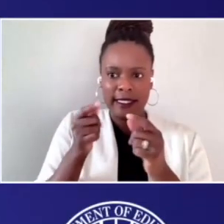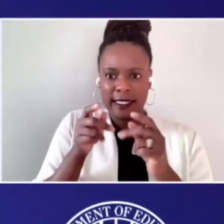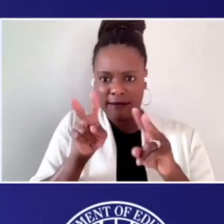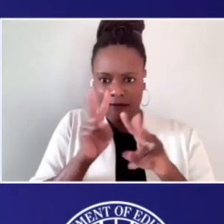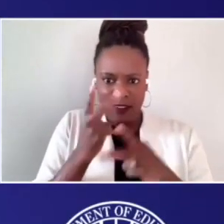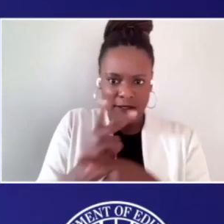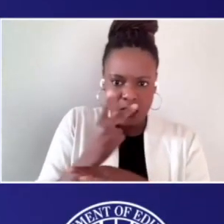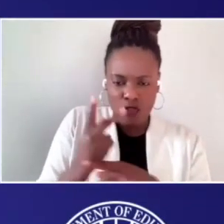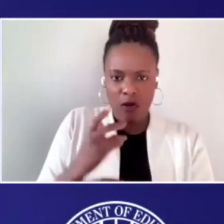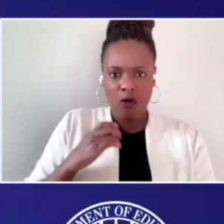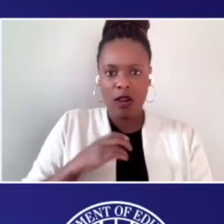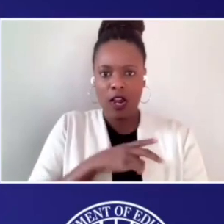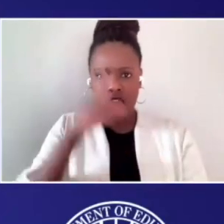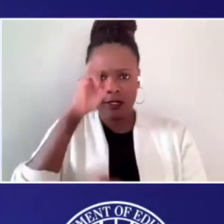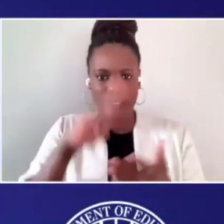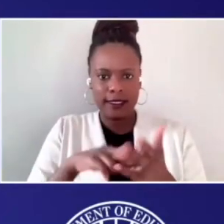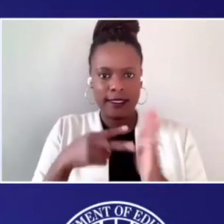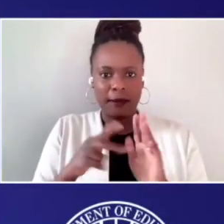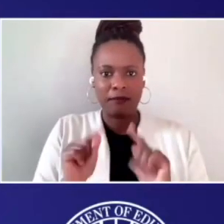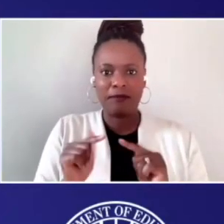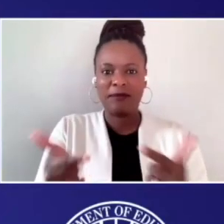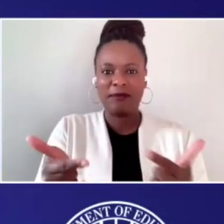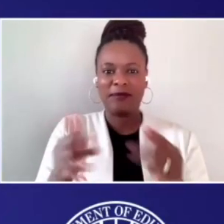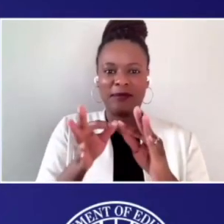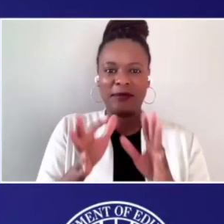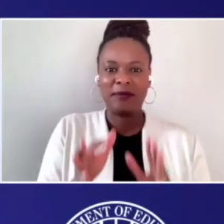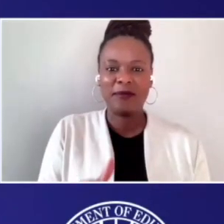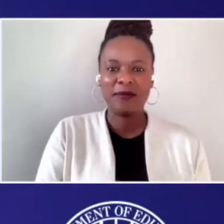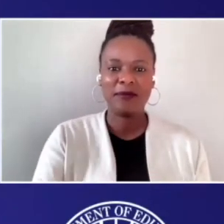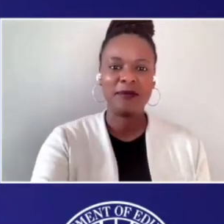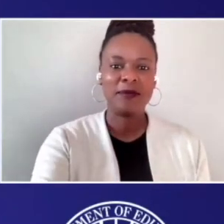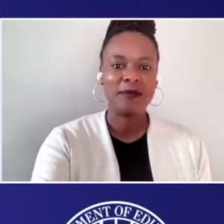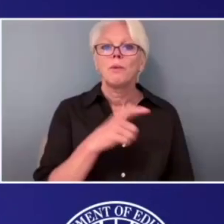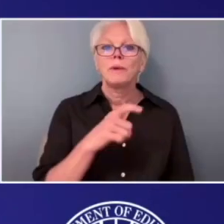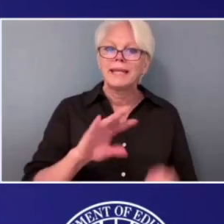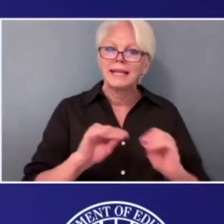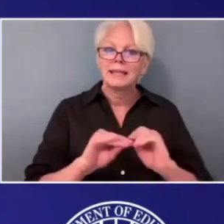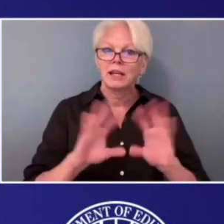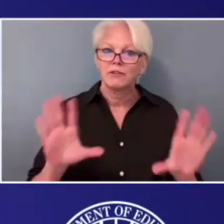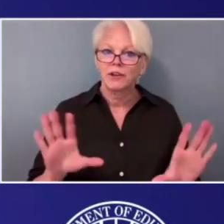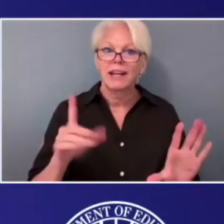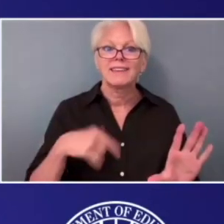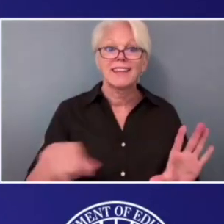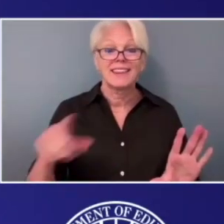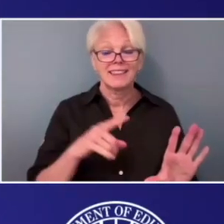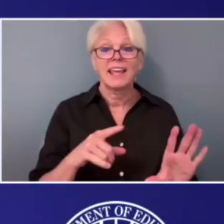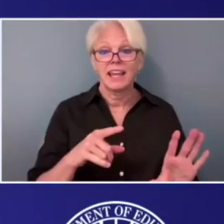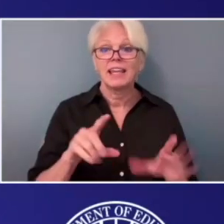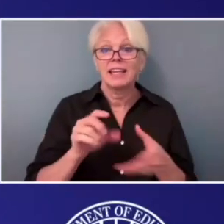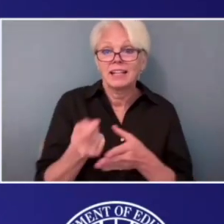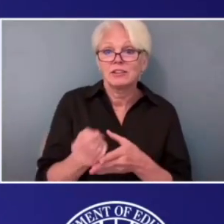We need clarification from them that they purposefully excluded the health profession loans from the loan limits that are in